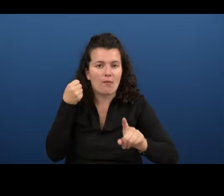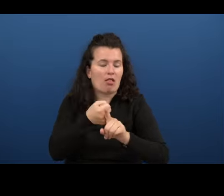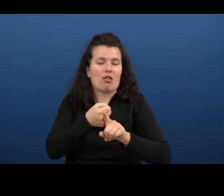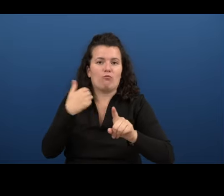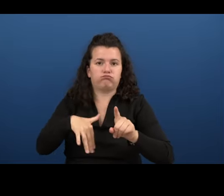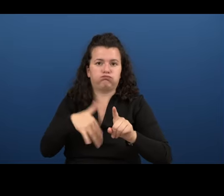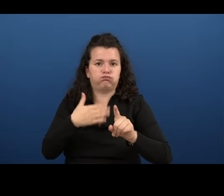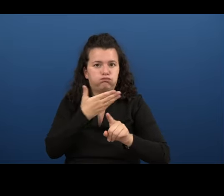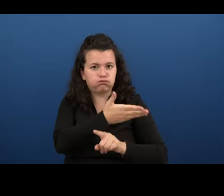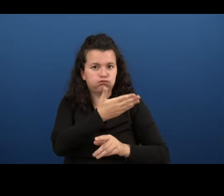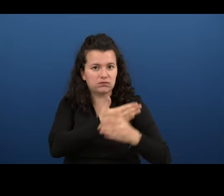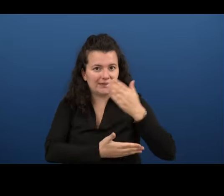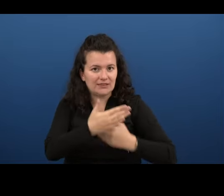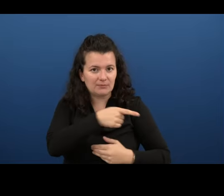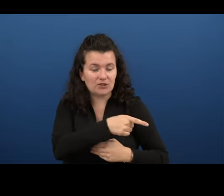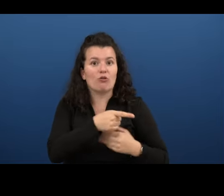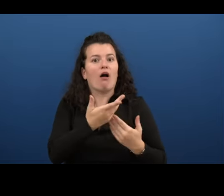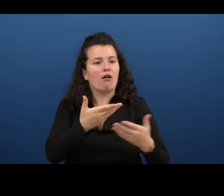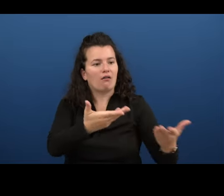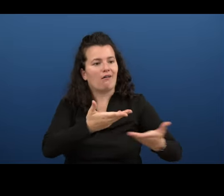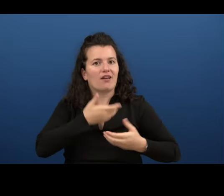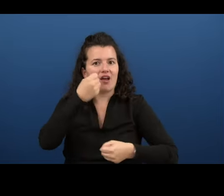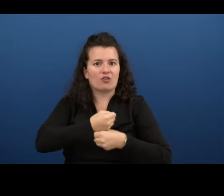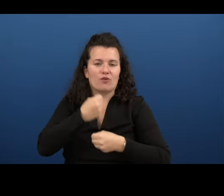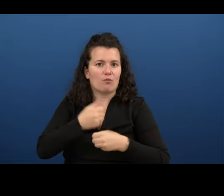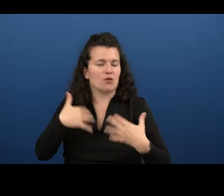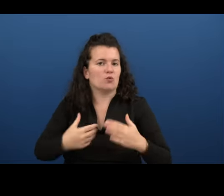that you know access to education is is really significant and that was why we teamed up